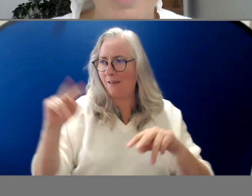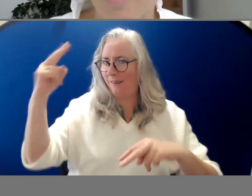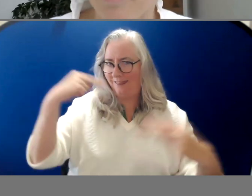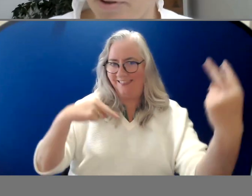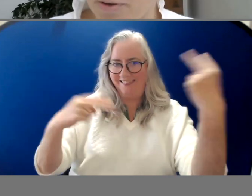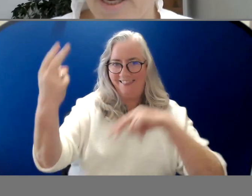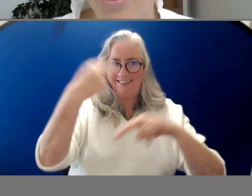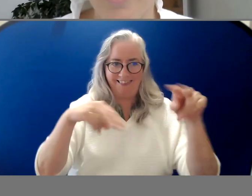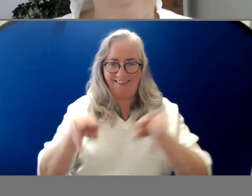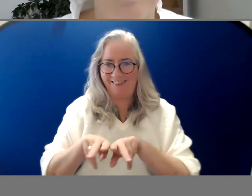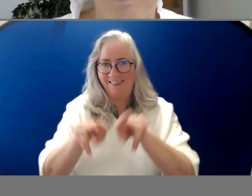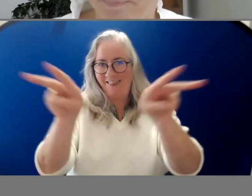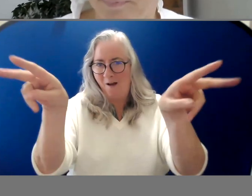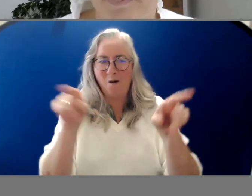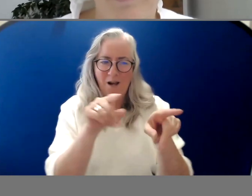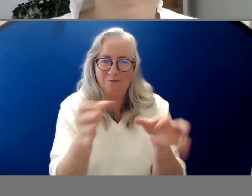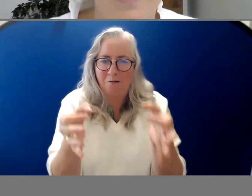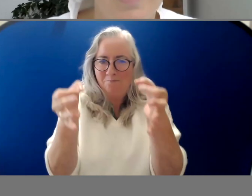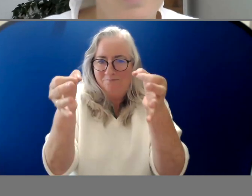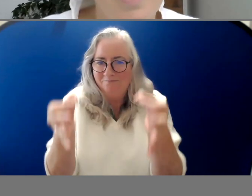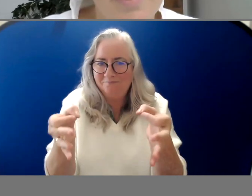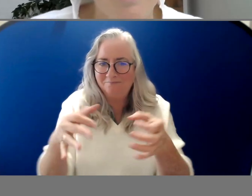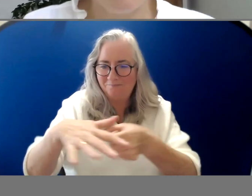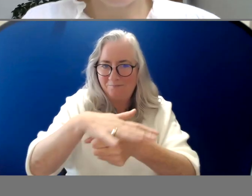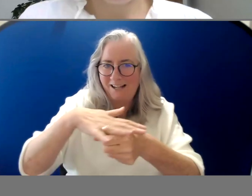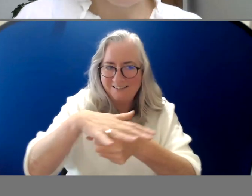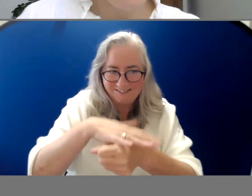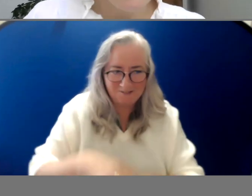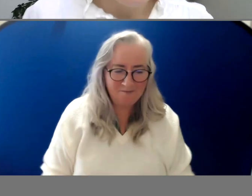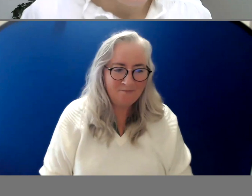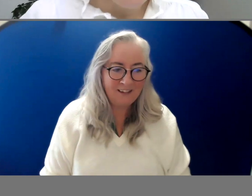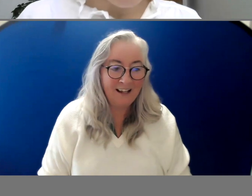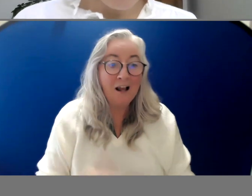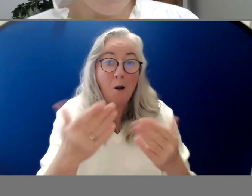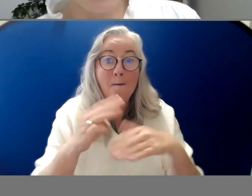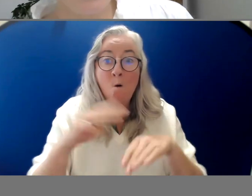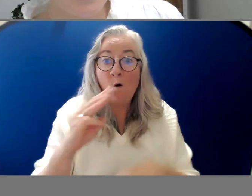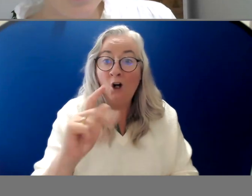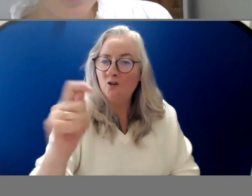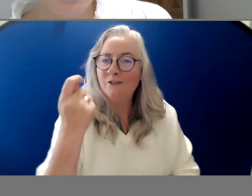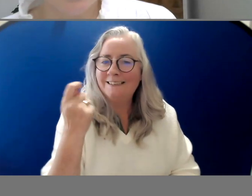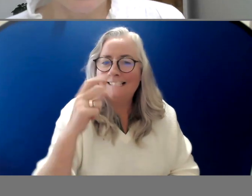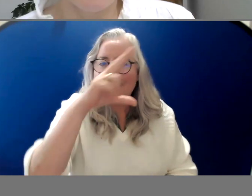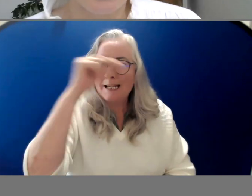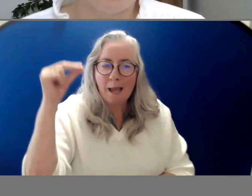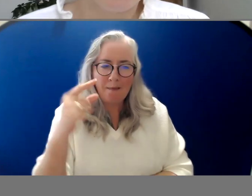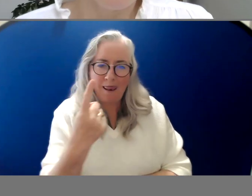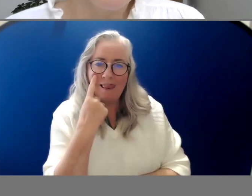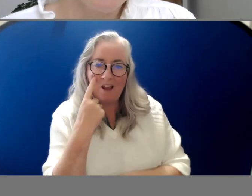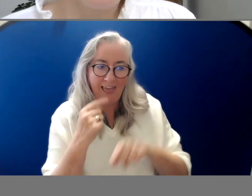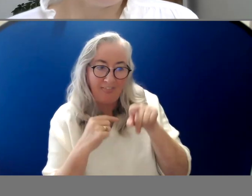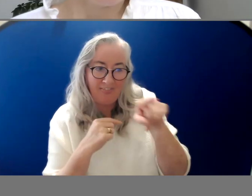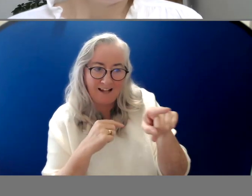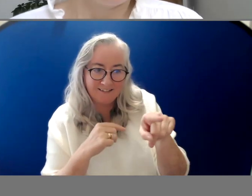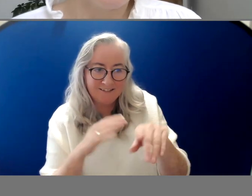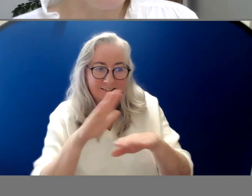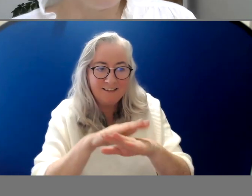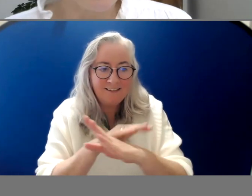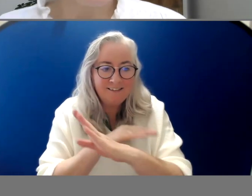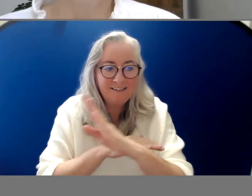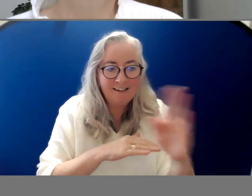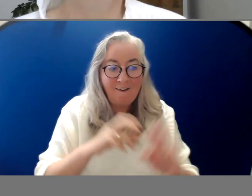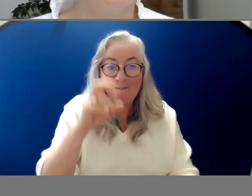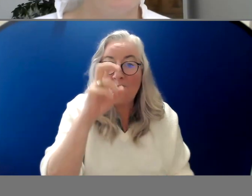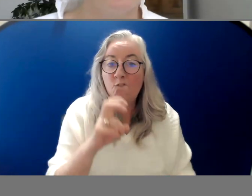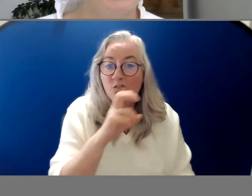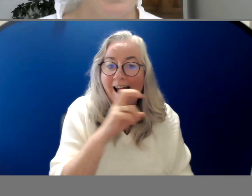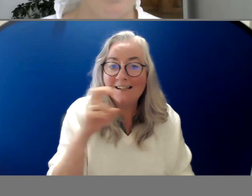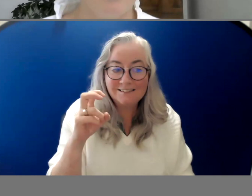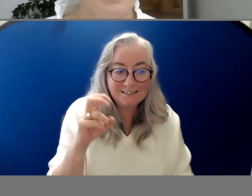a place of occasion and then more recent examples on this slide Le Corbusier Villa Savoye in France shows